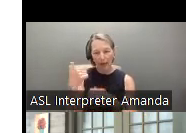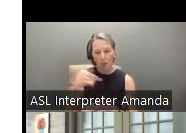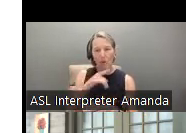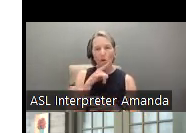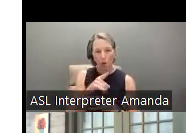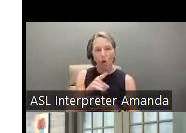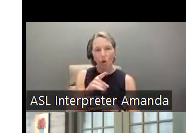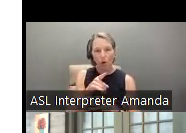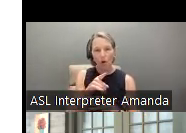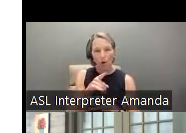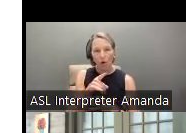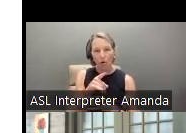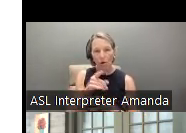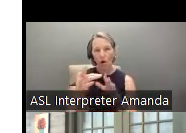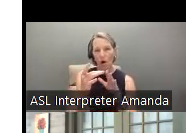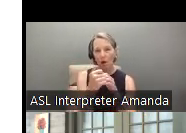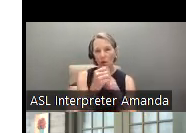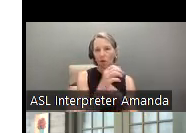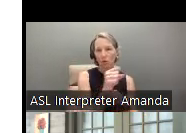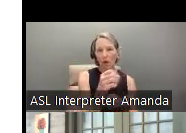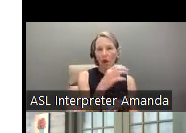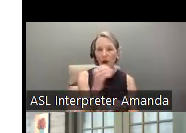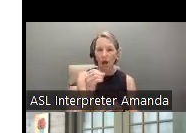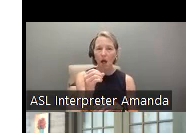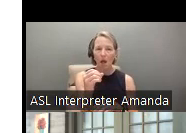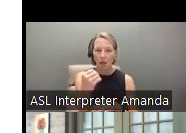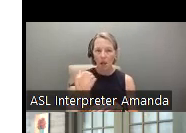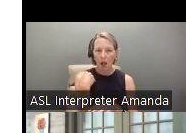um that they've been in contact with Social Security and they have questions about the review